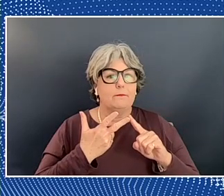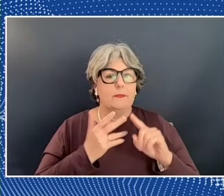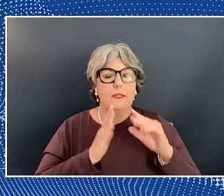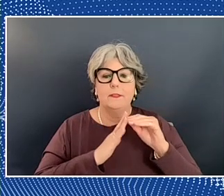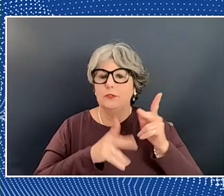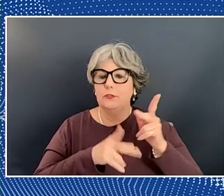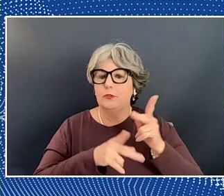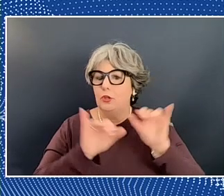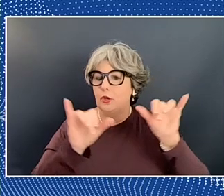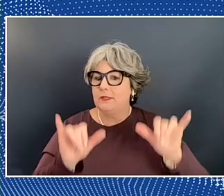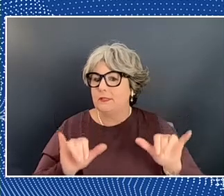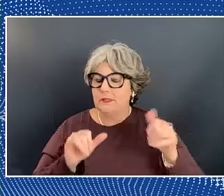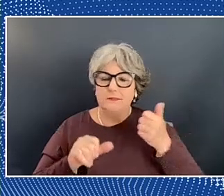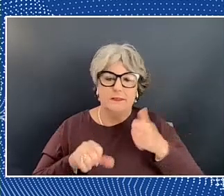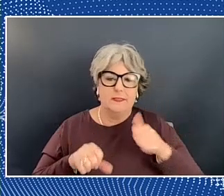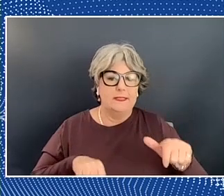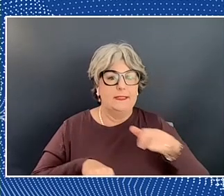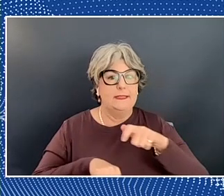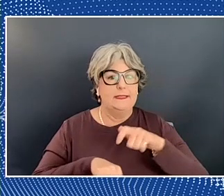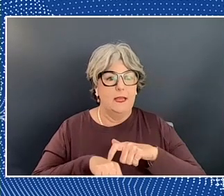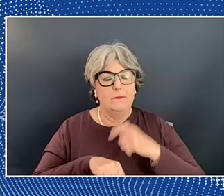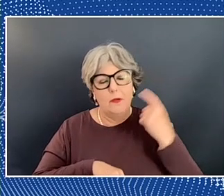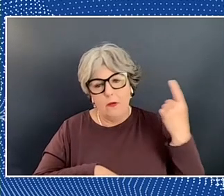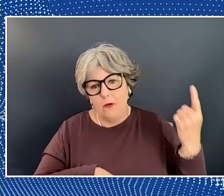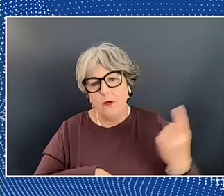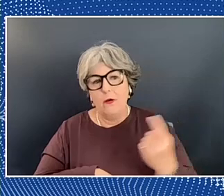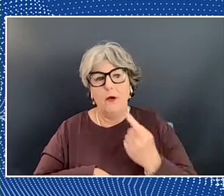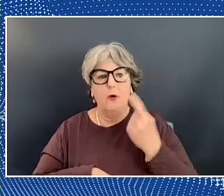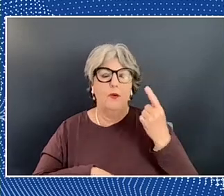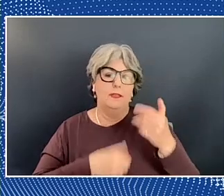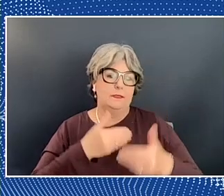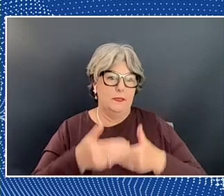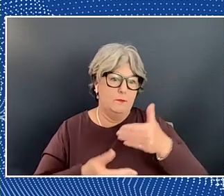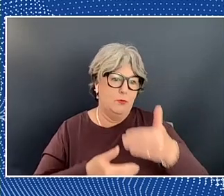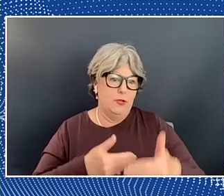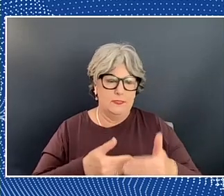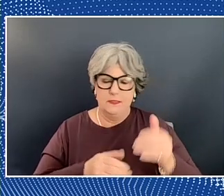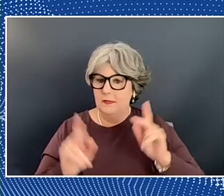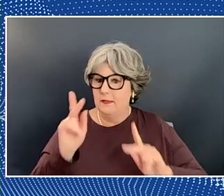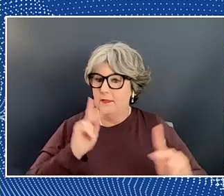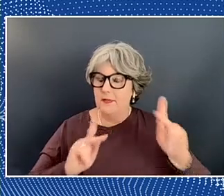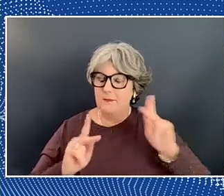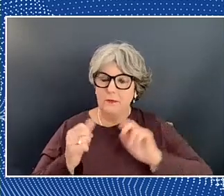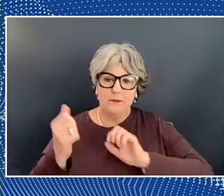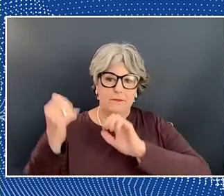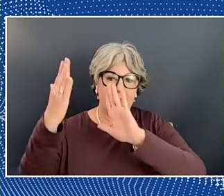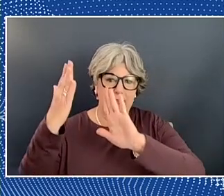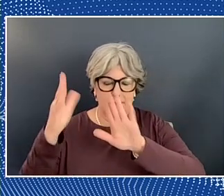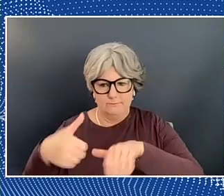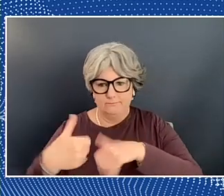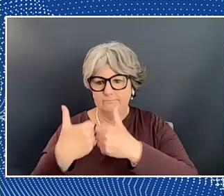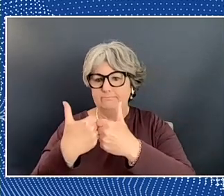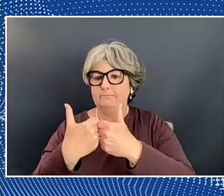moment in time, there is always a process by which people who are facing hardship are able to get relief that they need, and